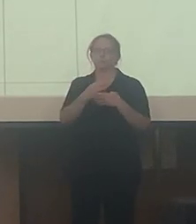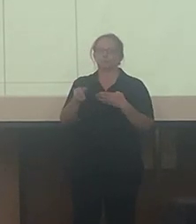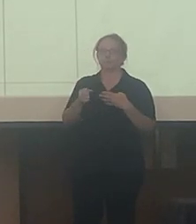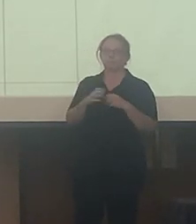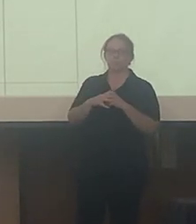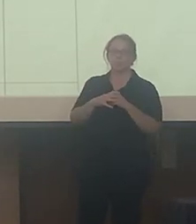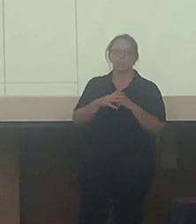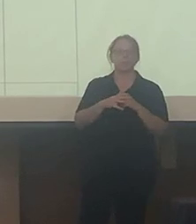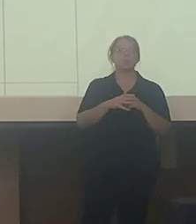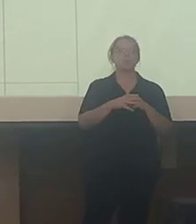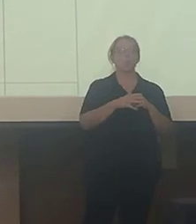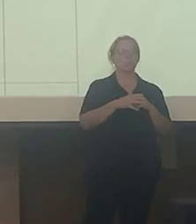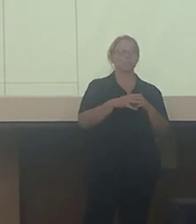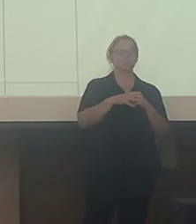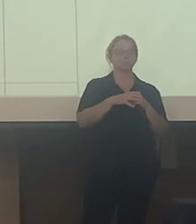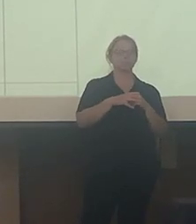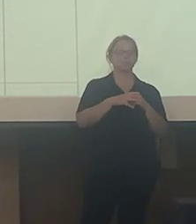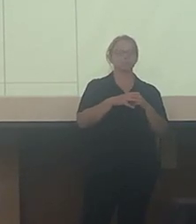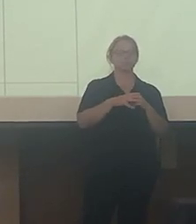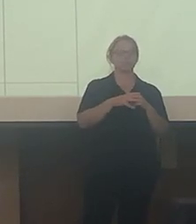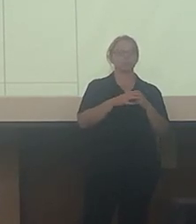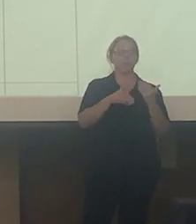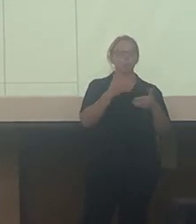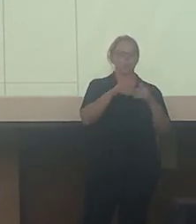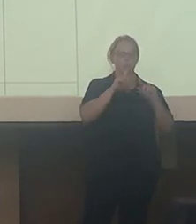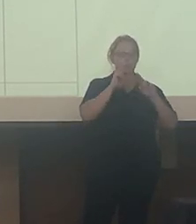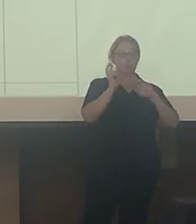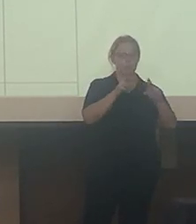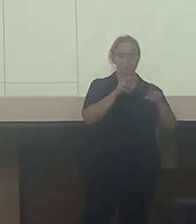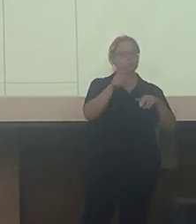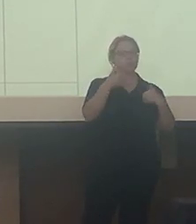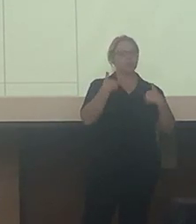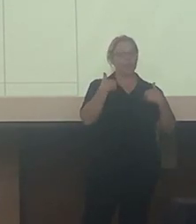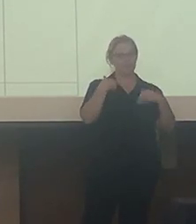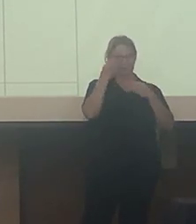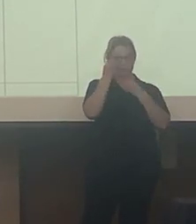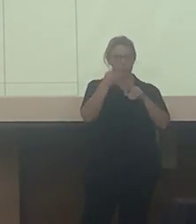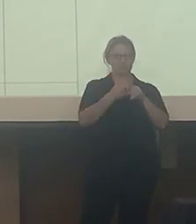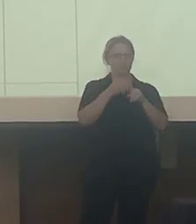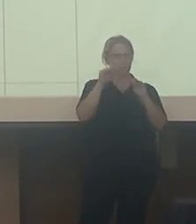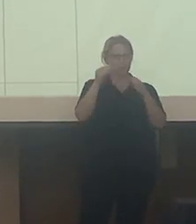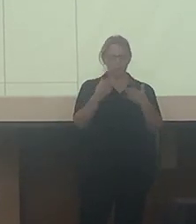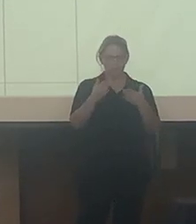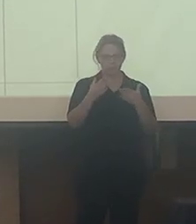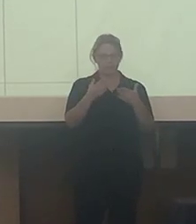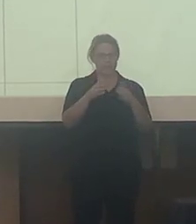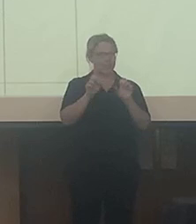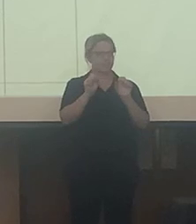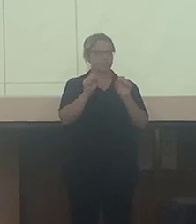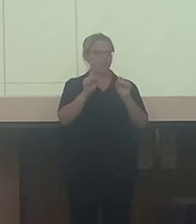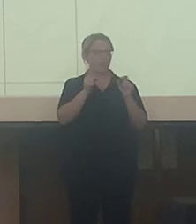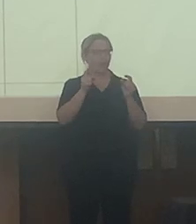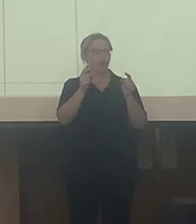reports you should be able to have information from your providers as often as hearing kids um